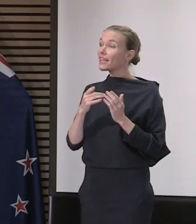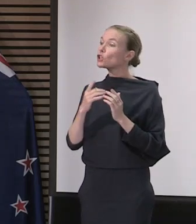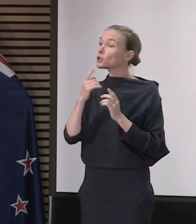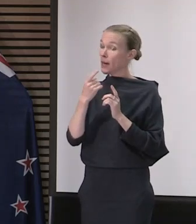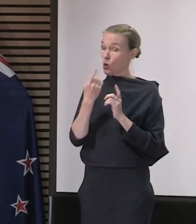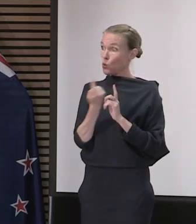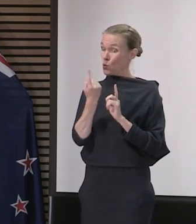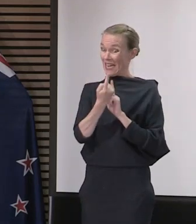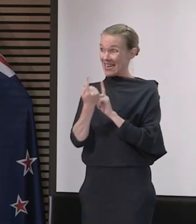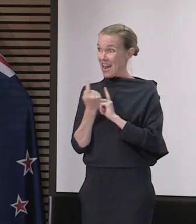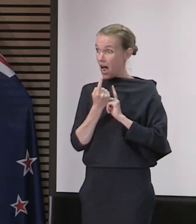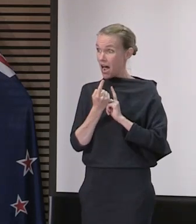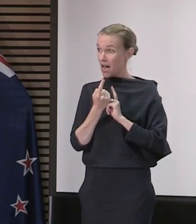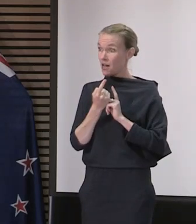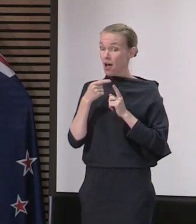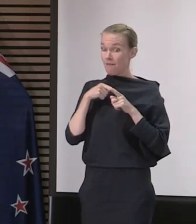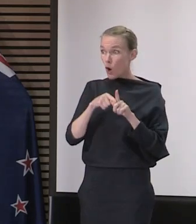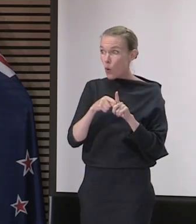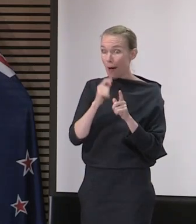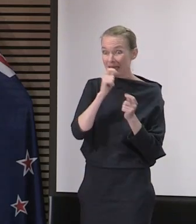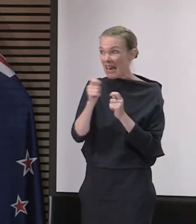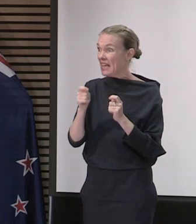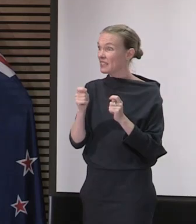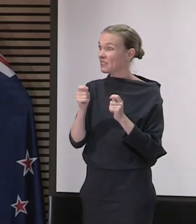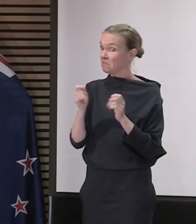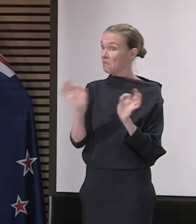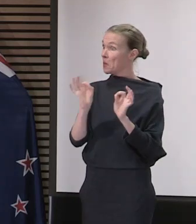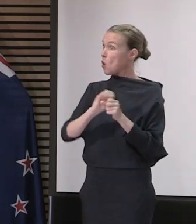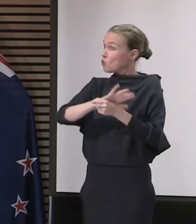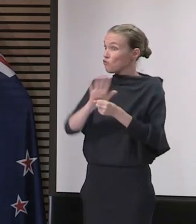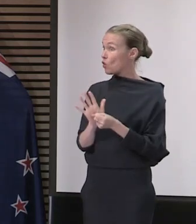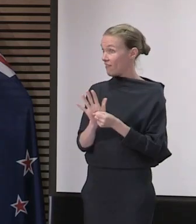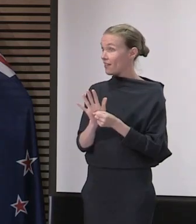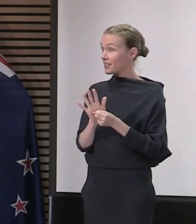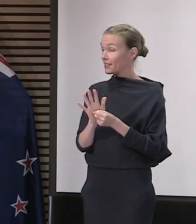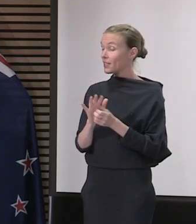necessarily mean they were ineffective and more importantly, there are no further positive tests and the